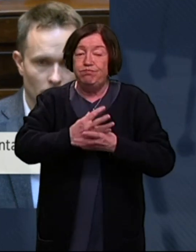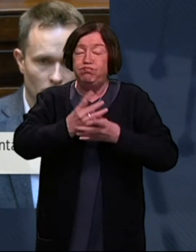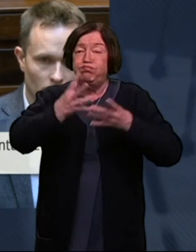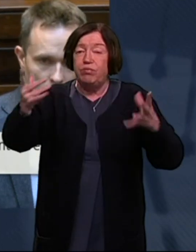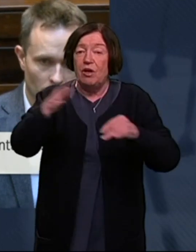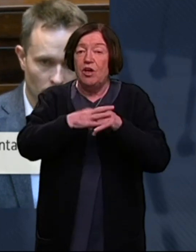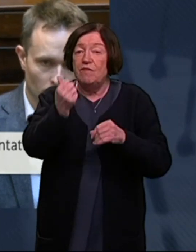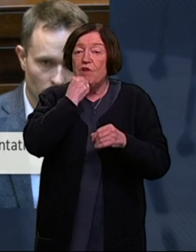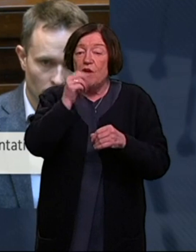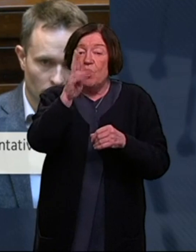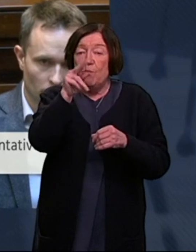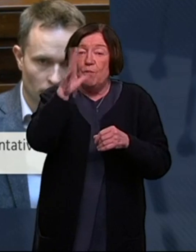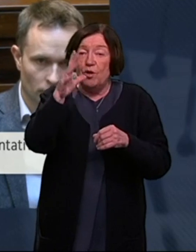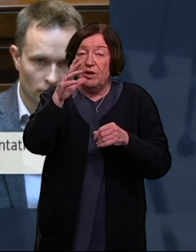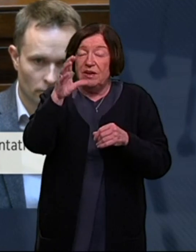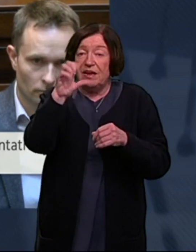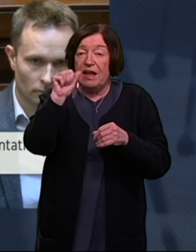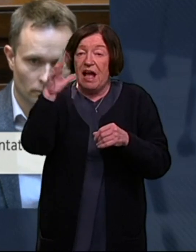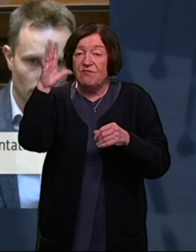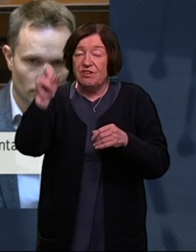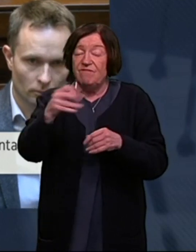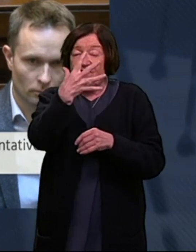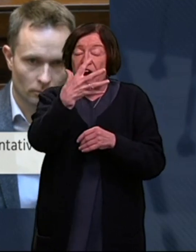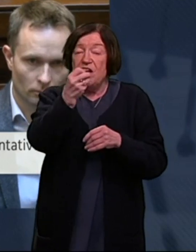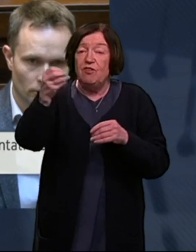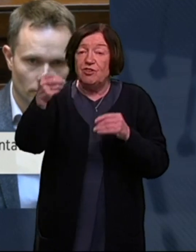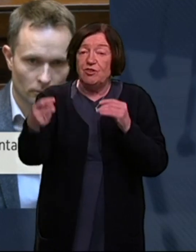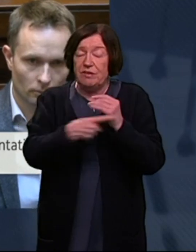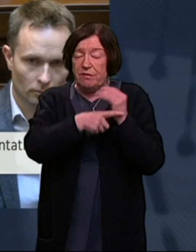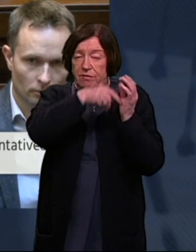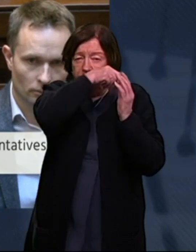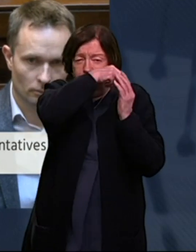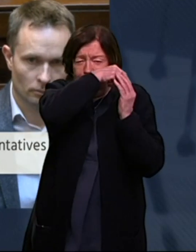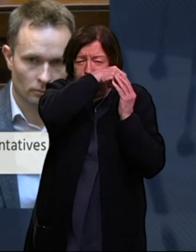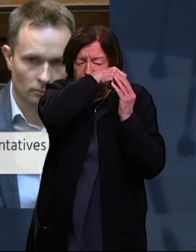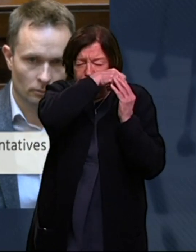bull calves to 500,000 annually.